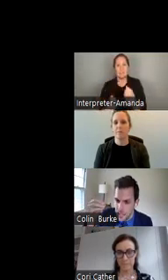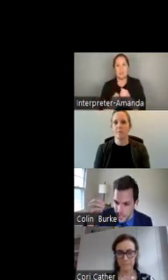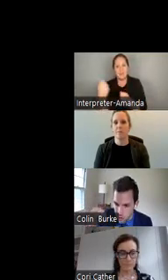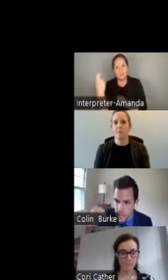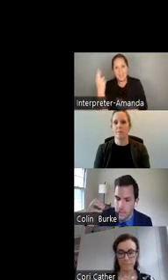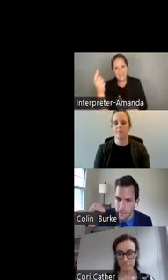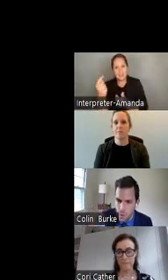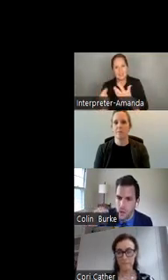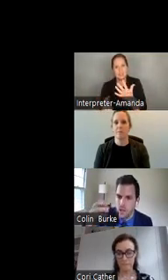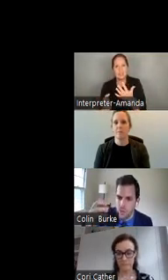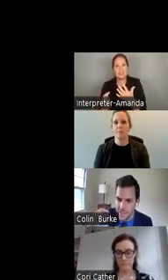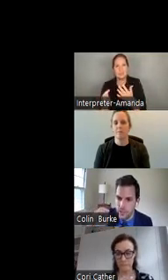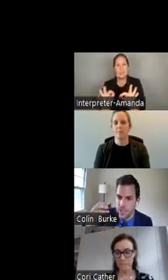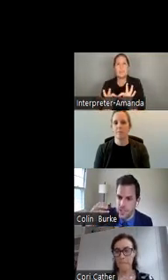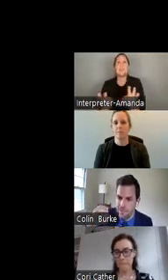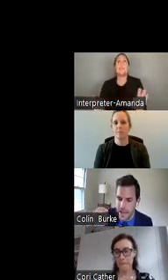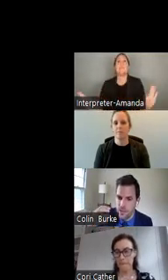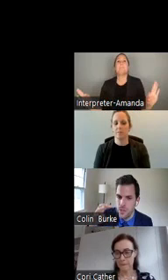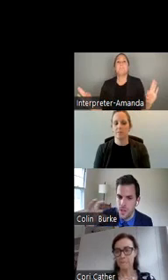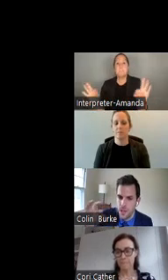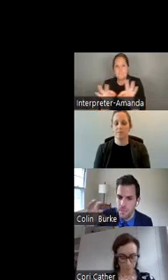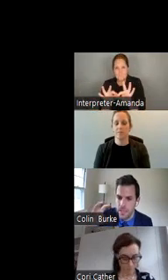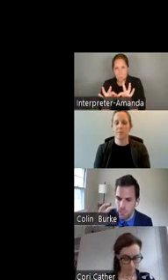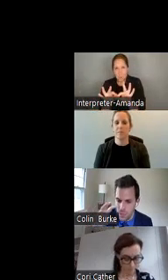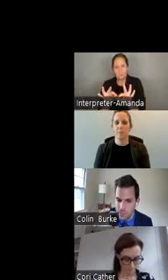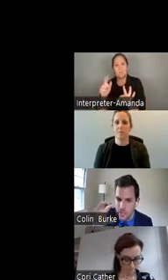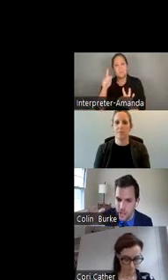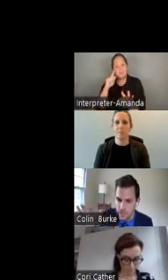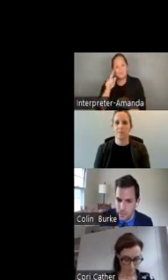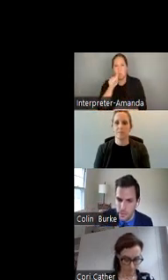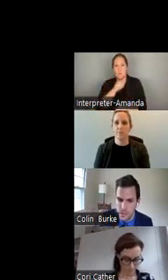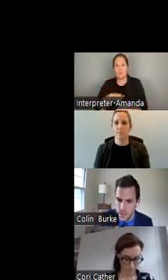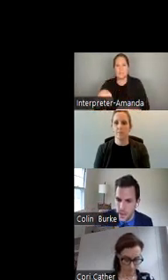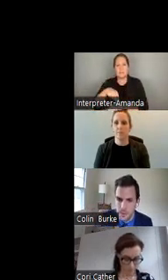incredibly important resilience factors um and really being thoughtful about building those out